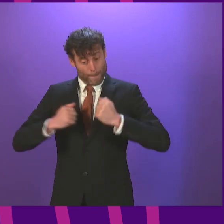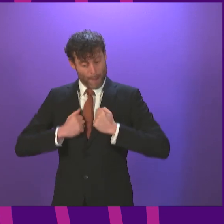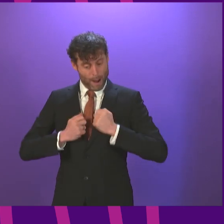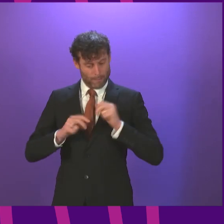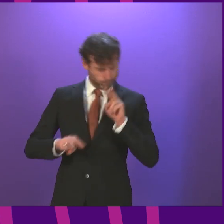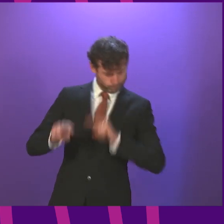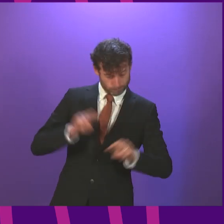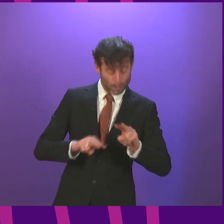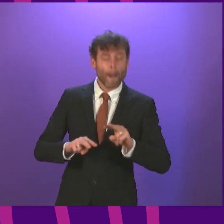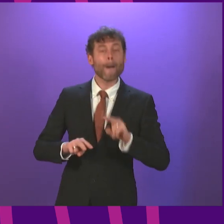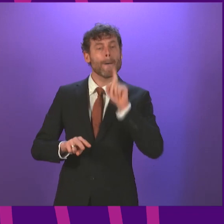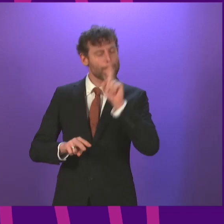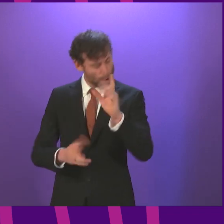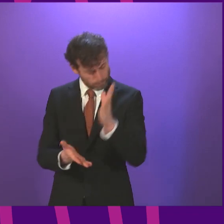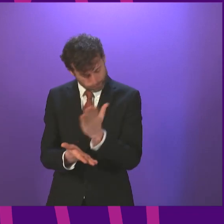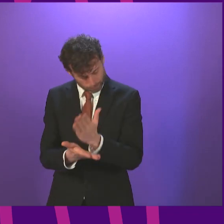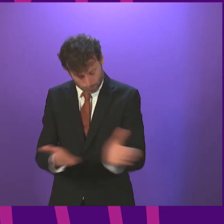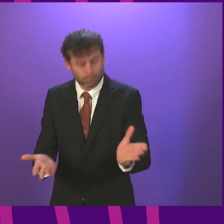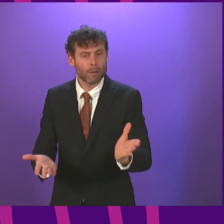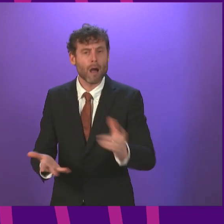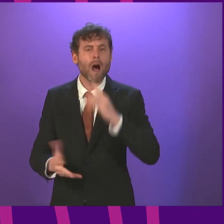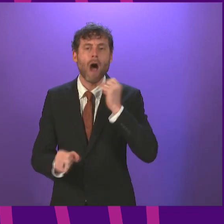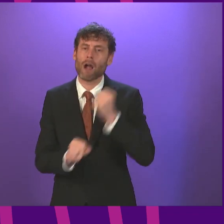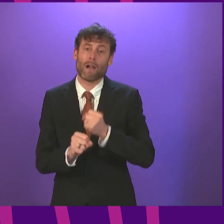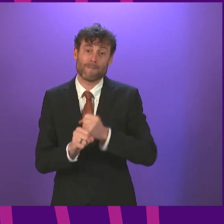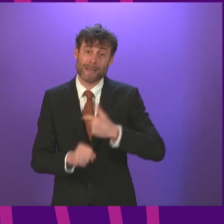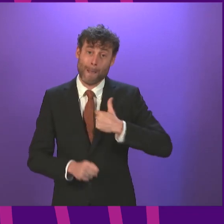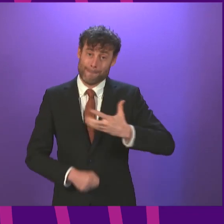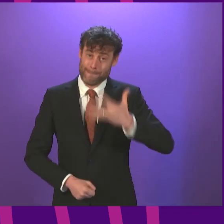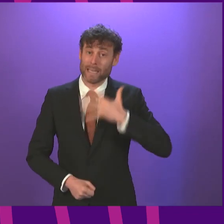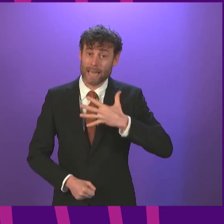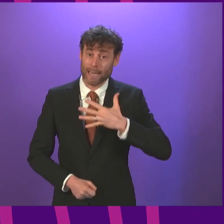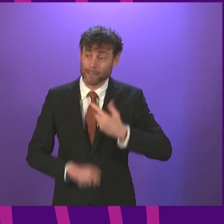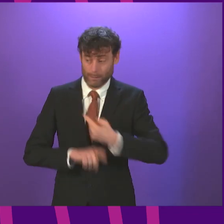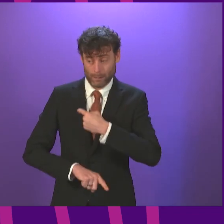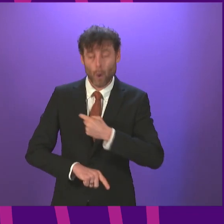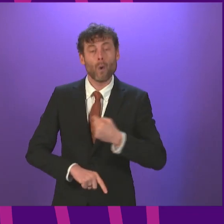made mistakes, which I and we are determined to learn from. Part of that involves looking